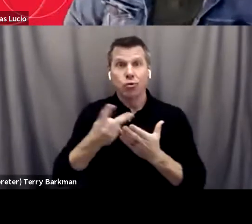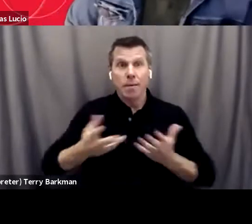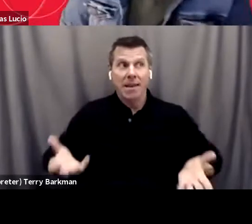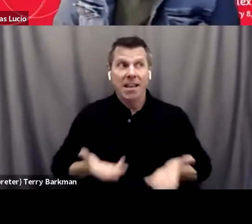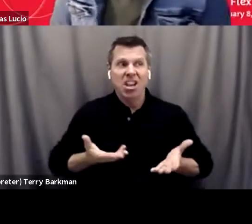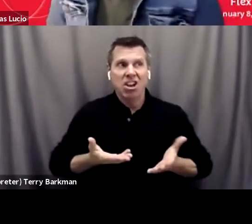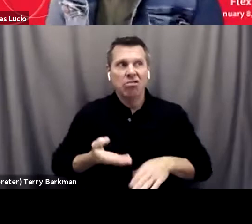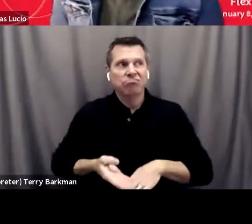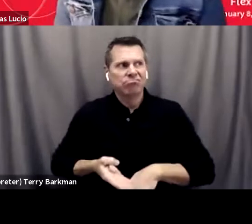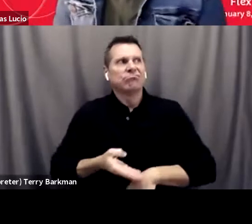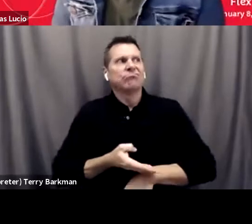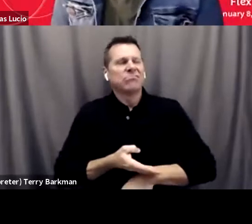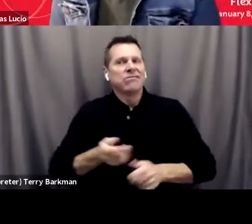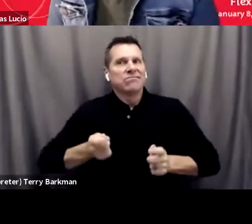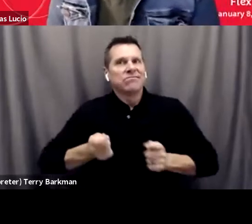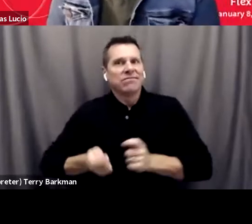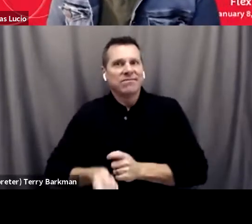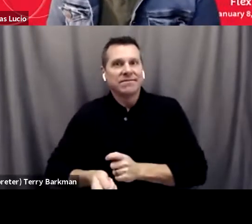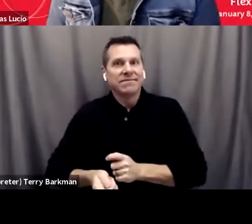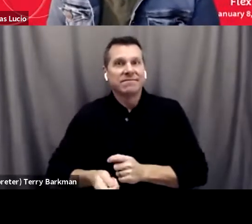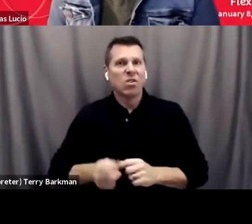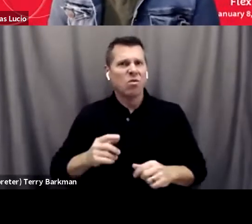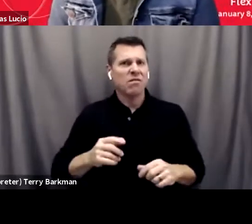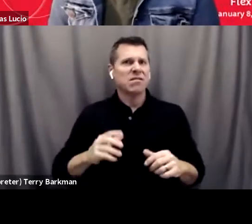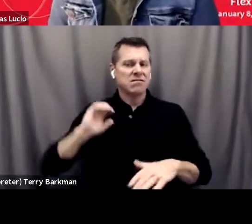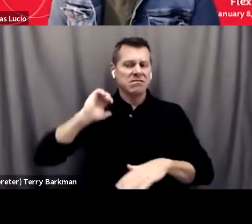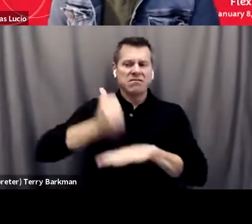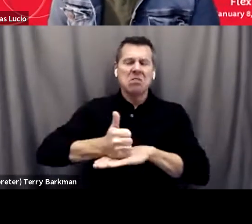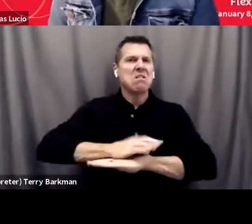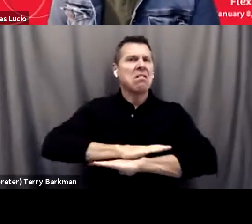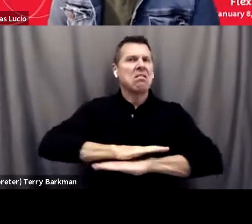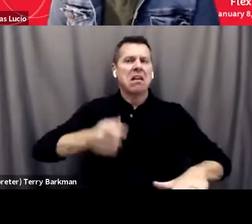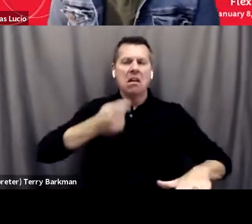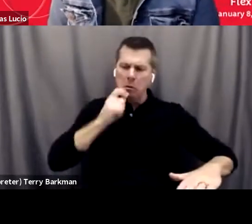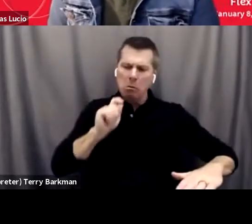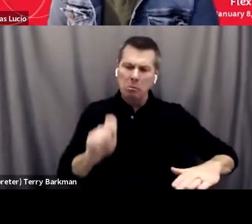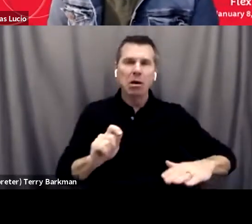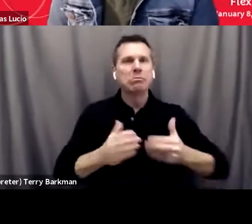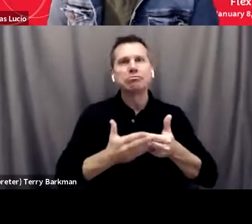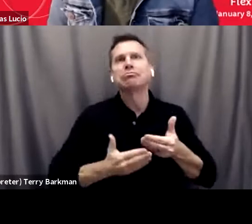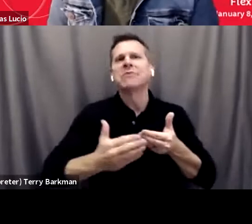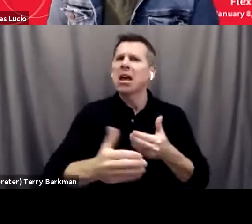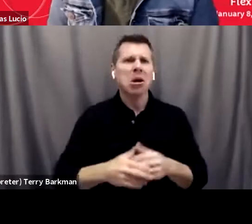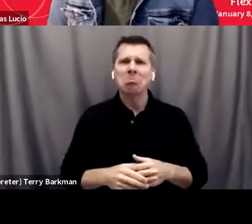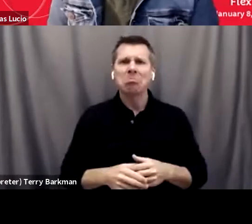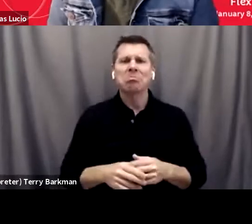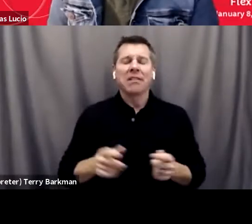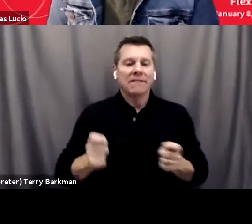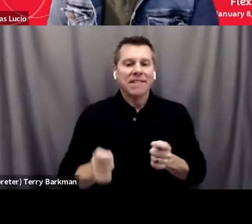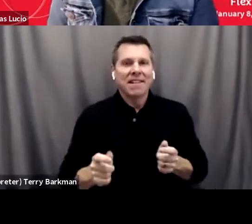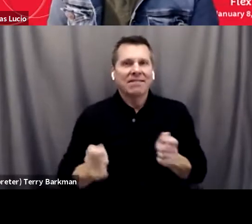stone, how everything will happen in guided pathways. And that's why talking with you, and getting you to understand where your